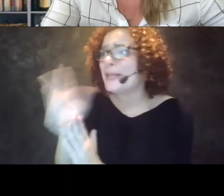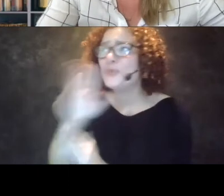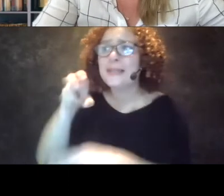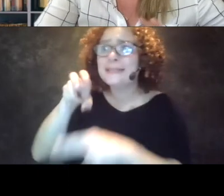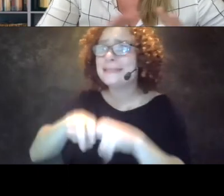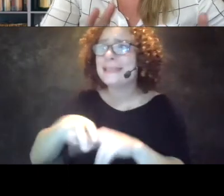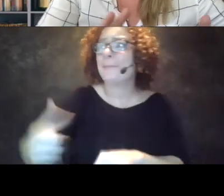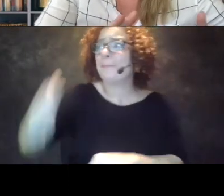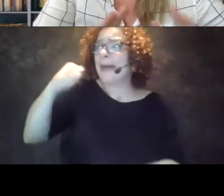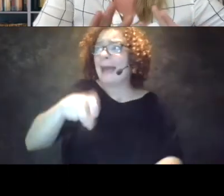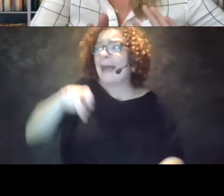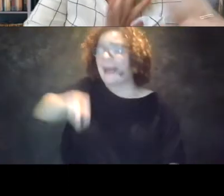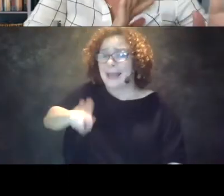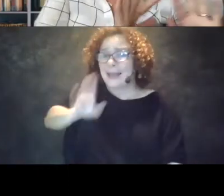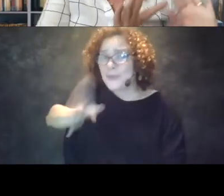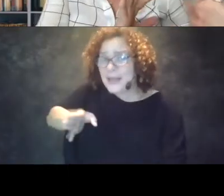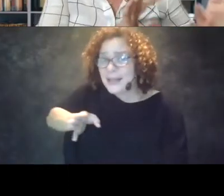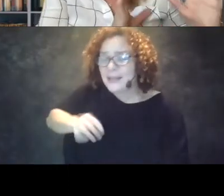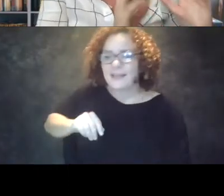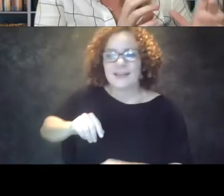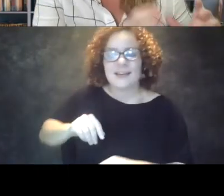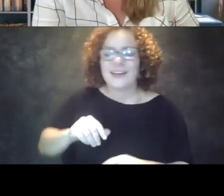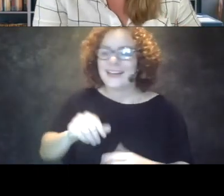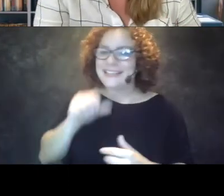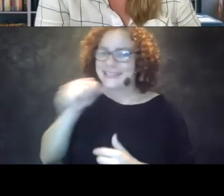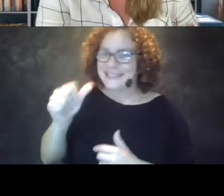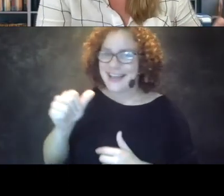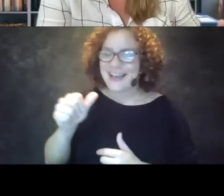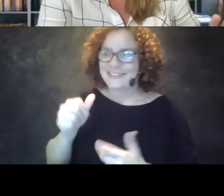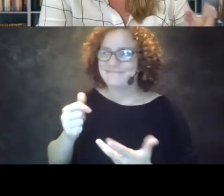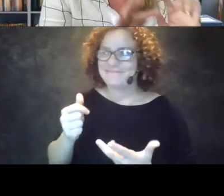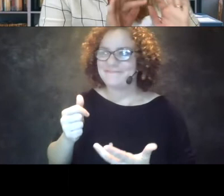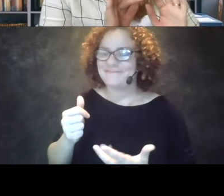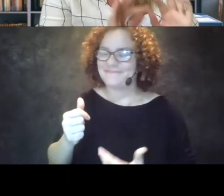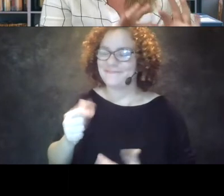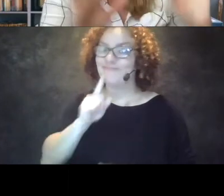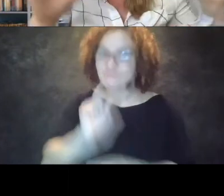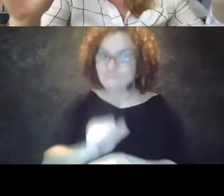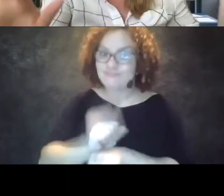know. I it wasn't what I really felt like was inclusion but I felt like the teachers